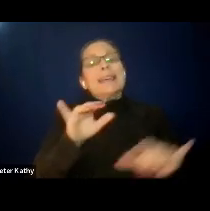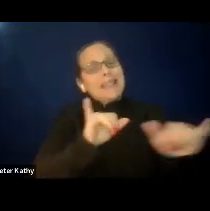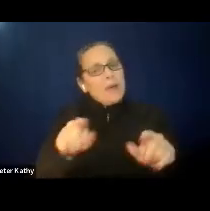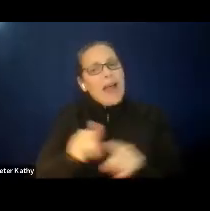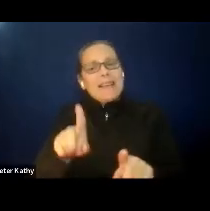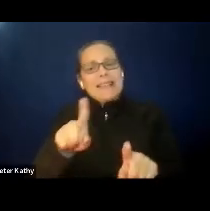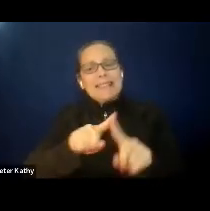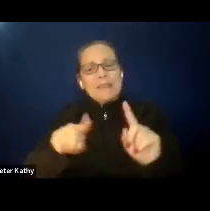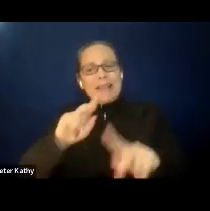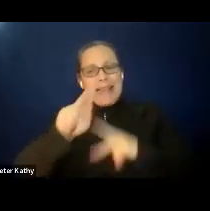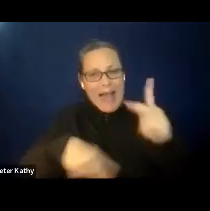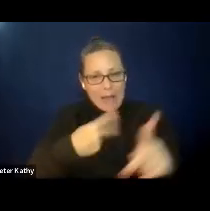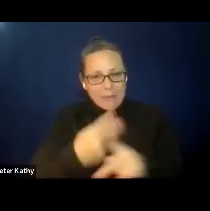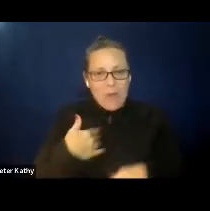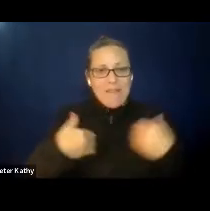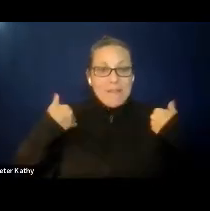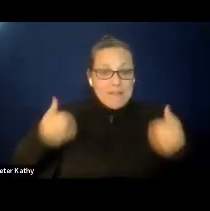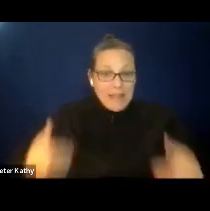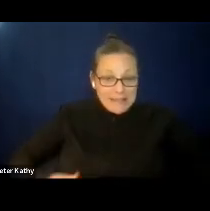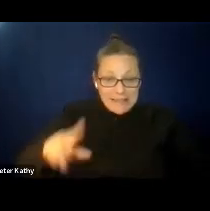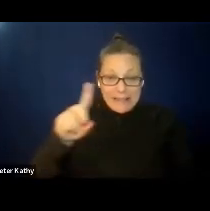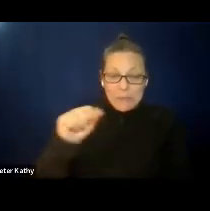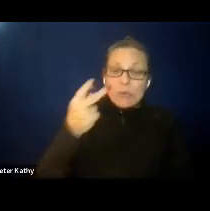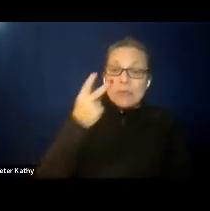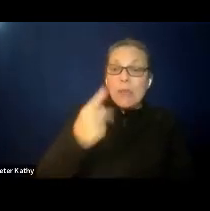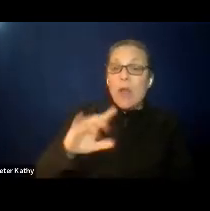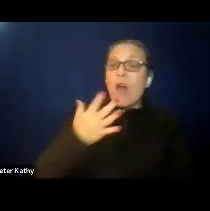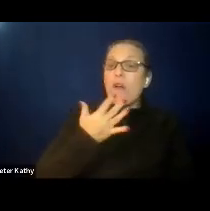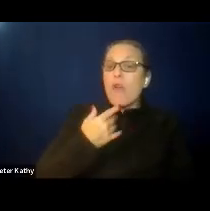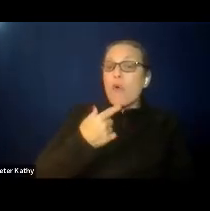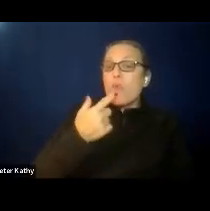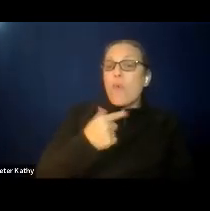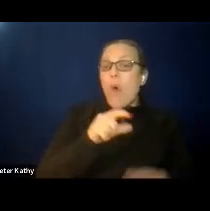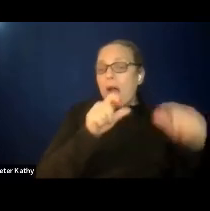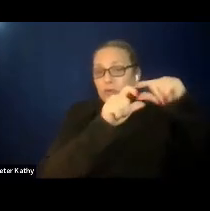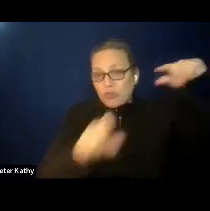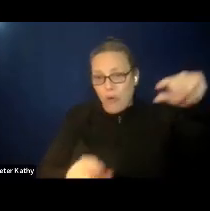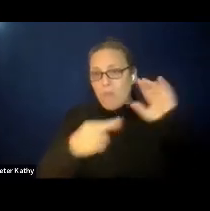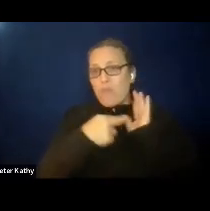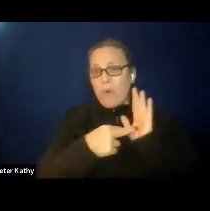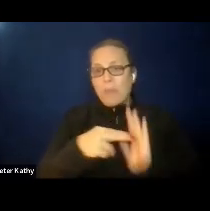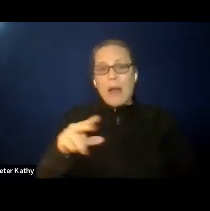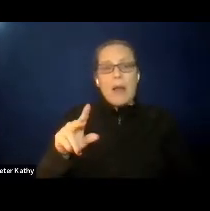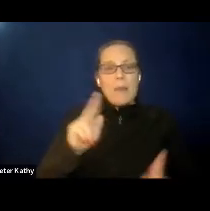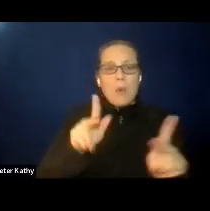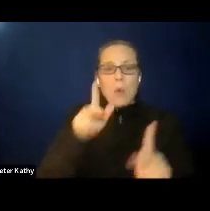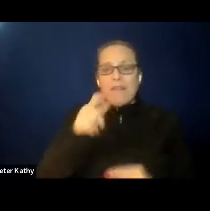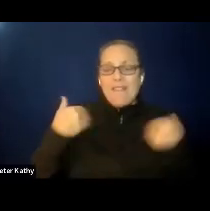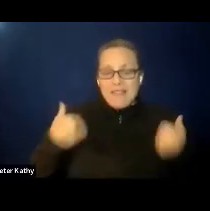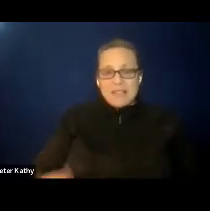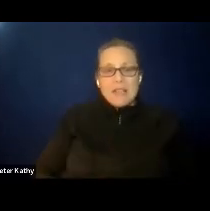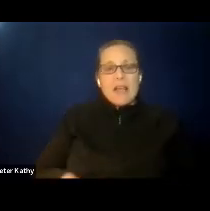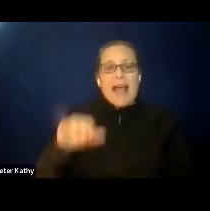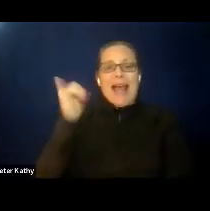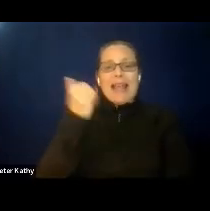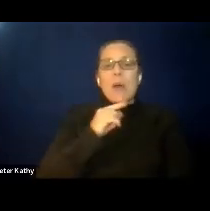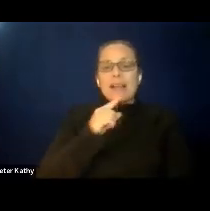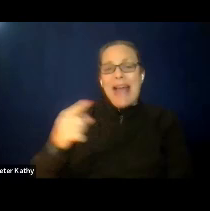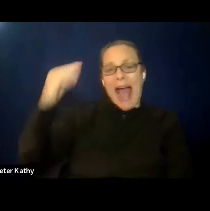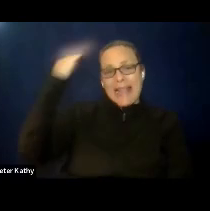that they need or disabilities claiming living too soons but there's different types of disabilities, physical disabilities.